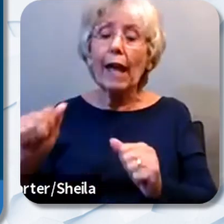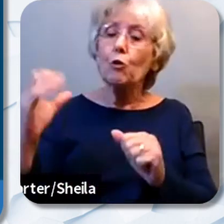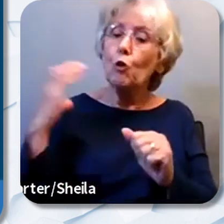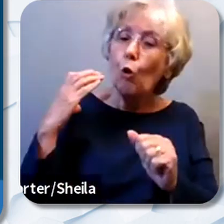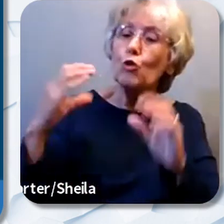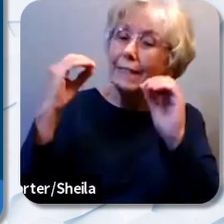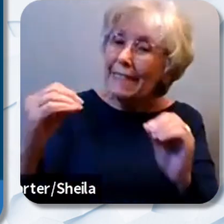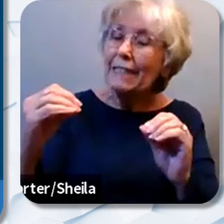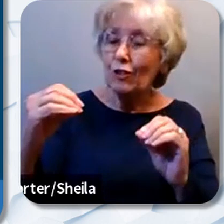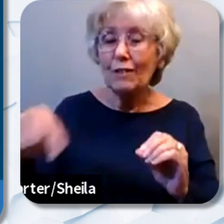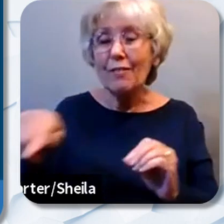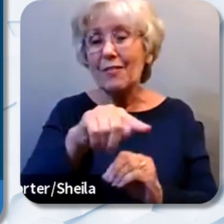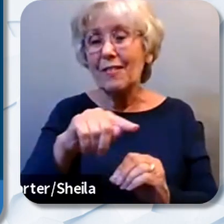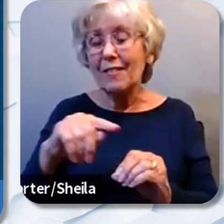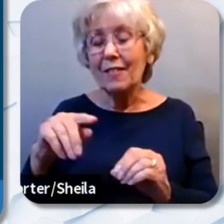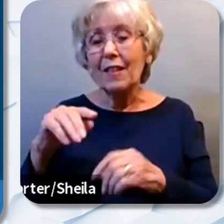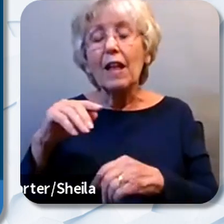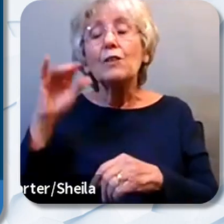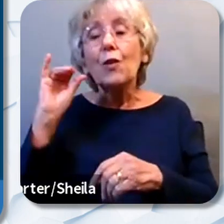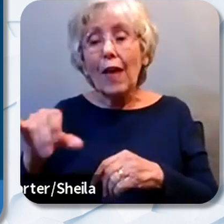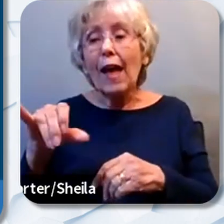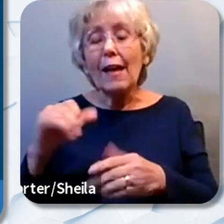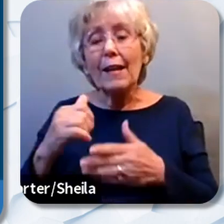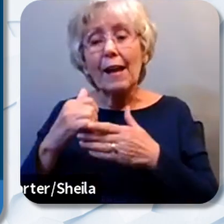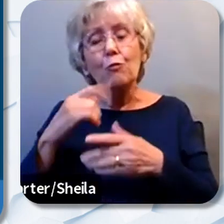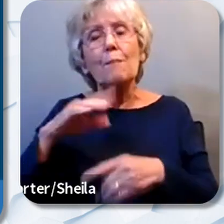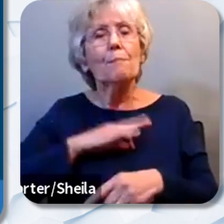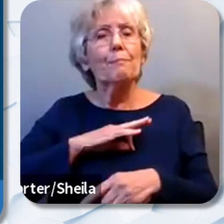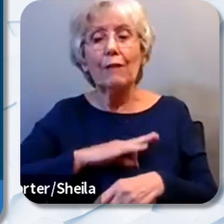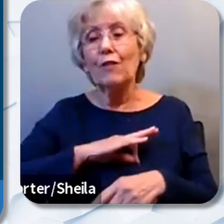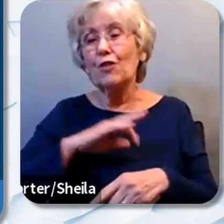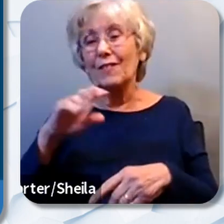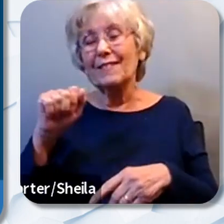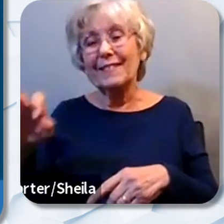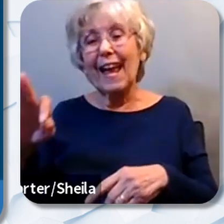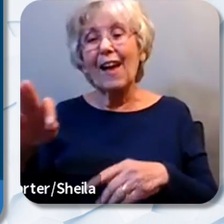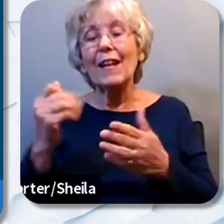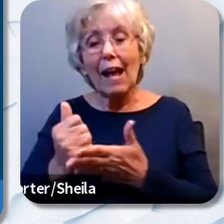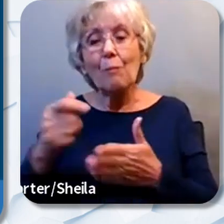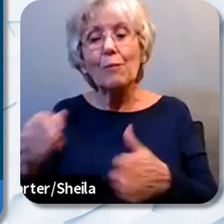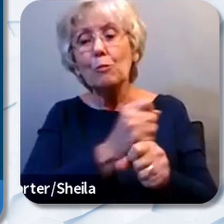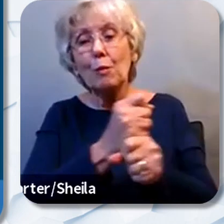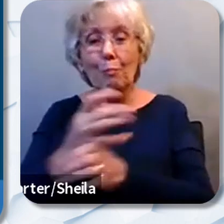beneficial for to help our staff and get them prepared for our learners who are challenging.